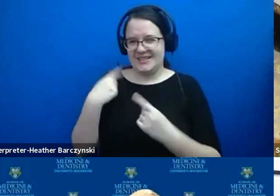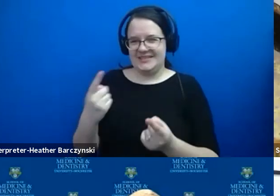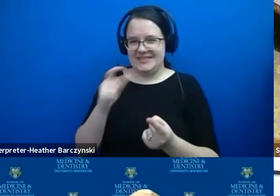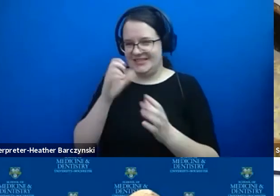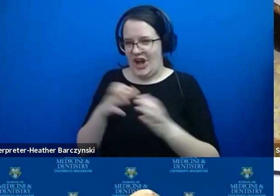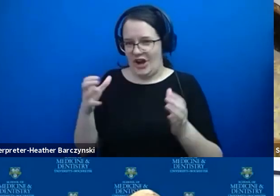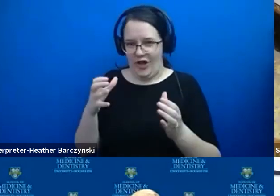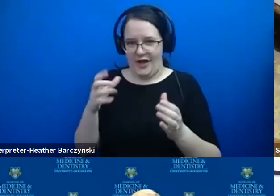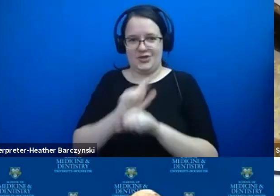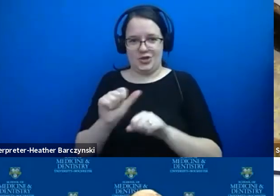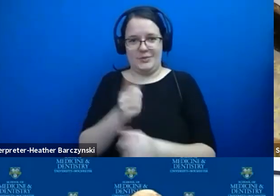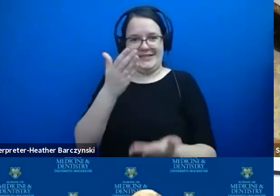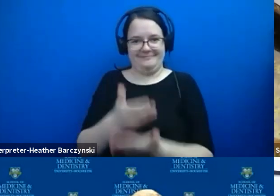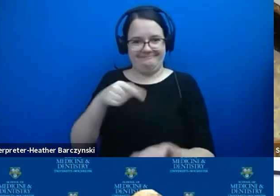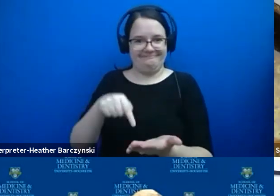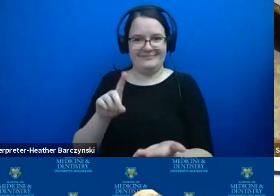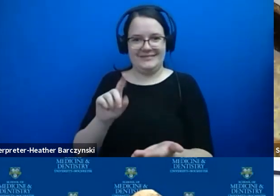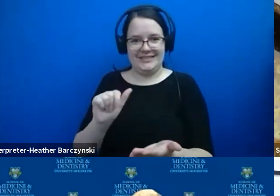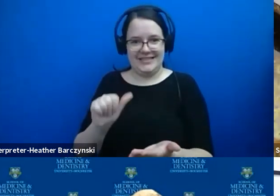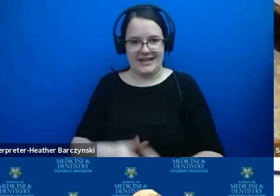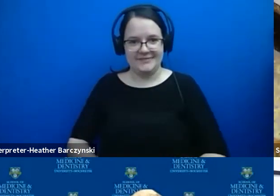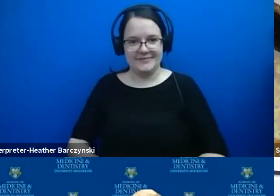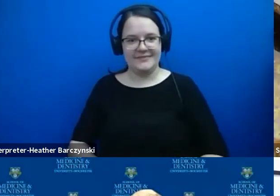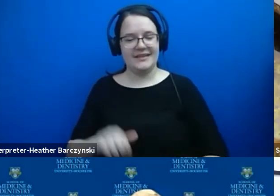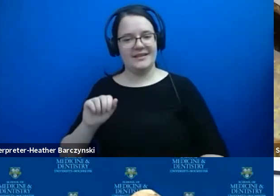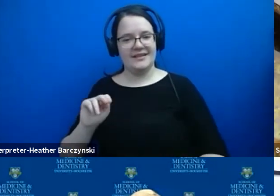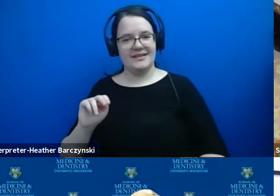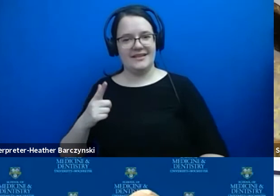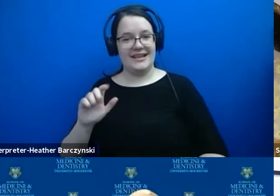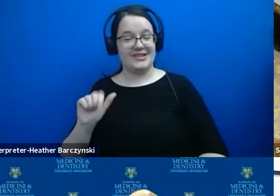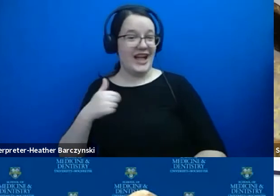i think steve the jury's still out on that question because we don't yet know